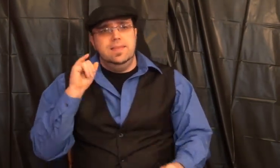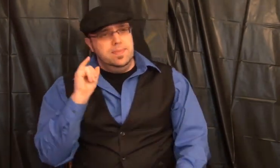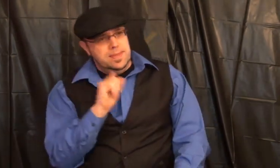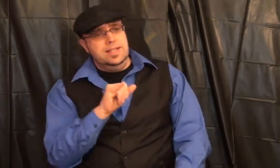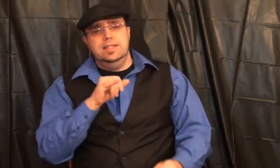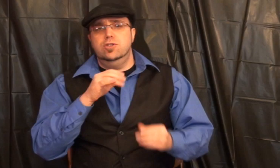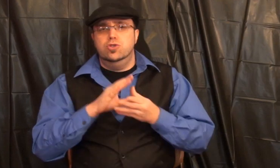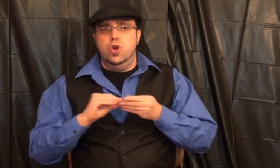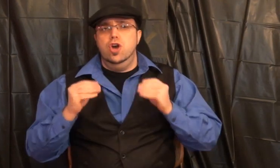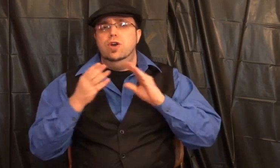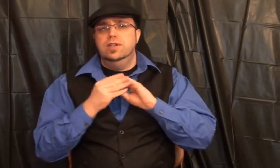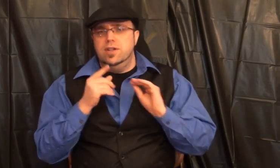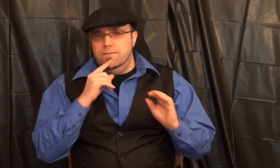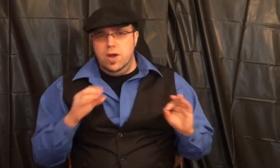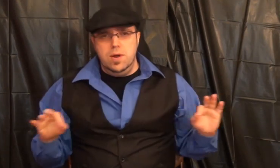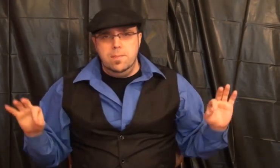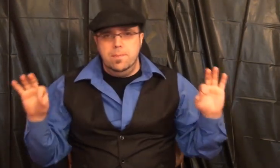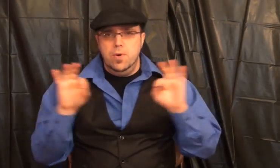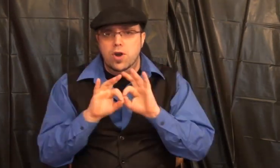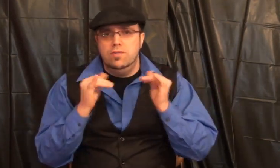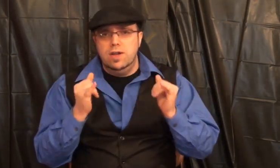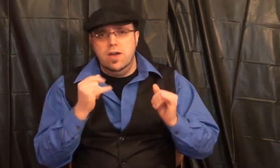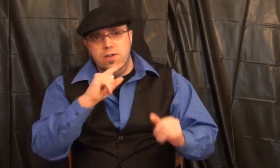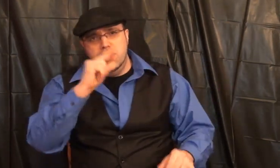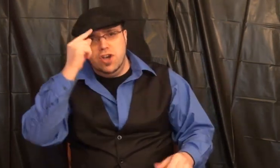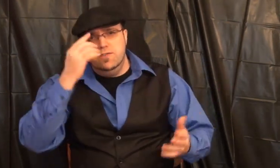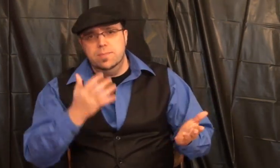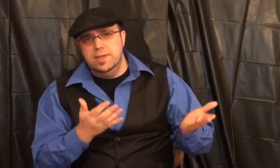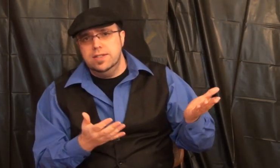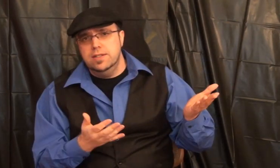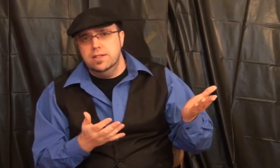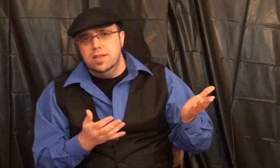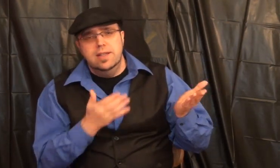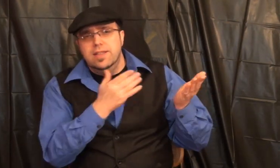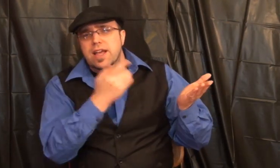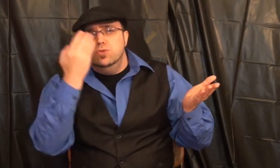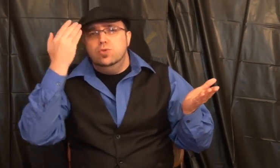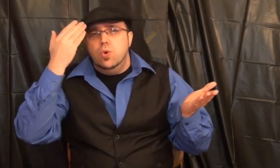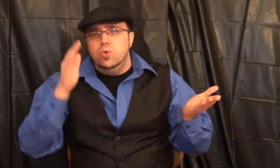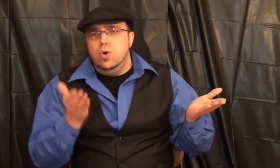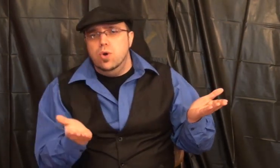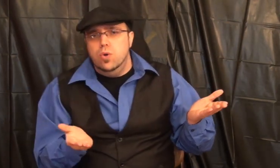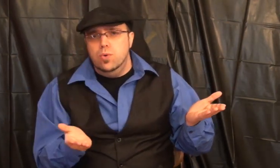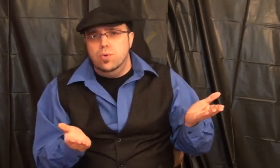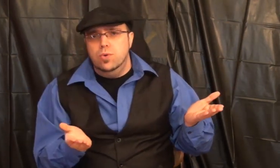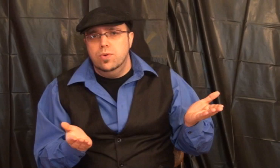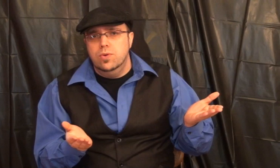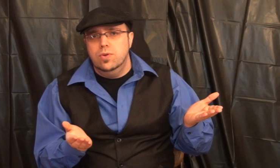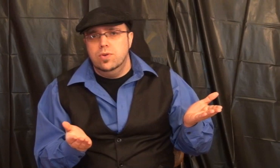These stories are very important because our government does not know about our experiences.